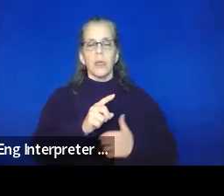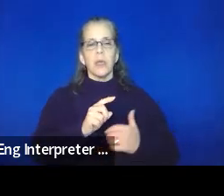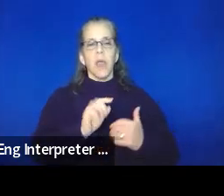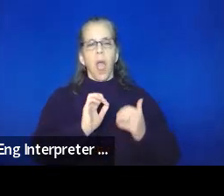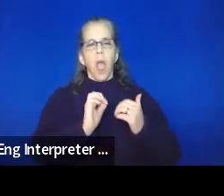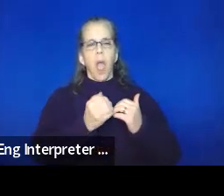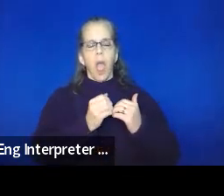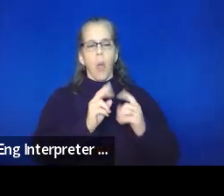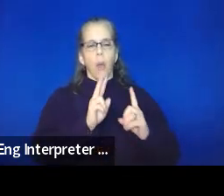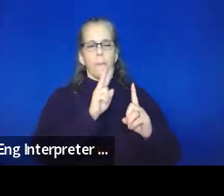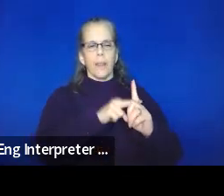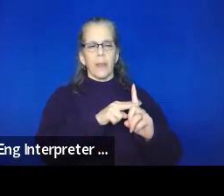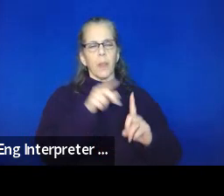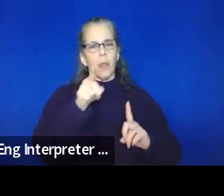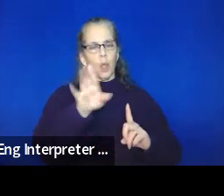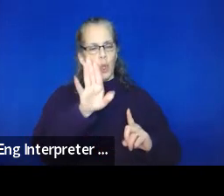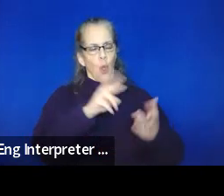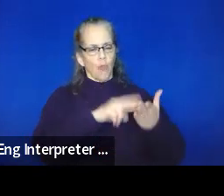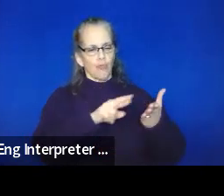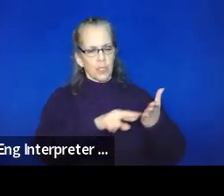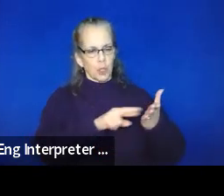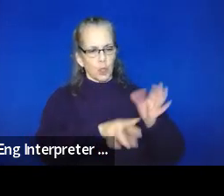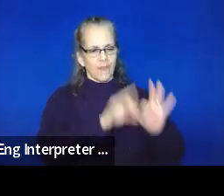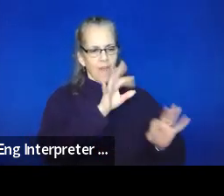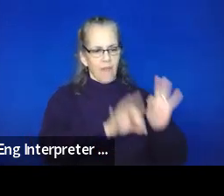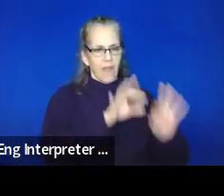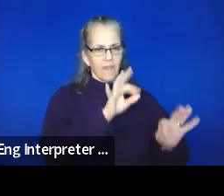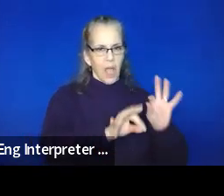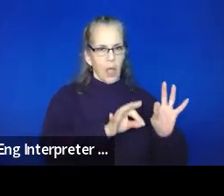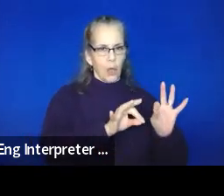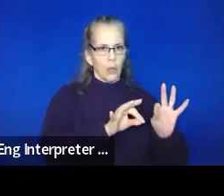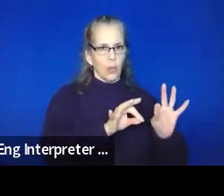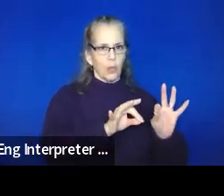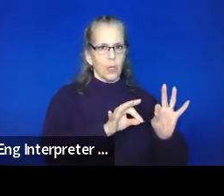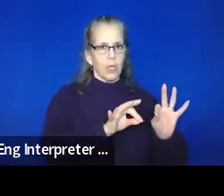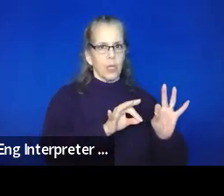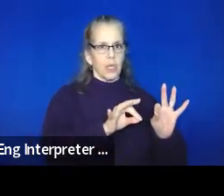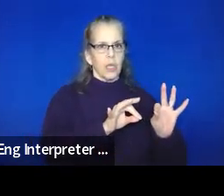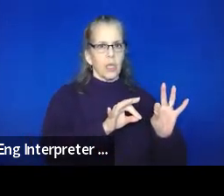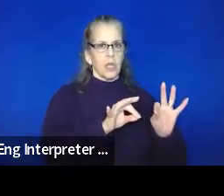findings and observations to those who wear hearing aids and not necessarily cochlear